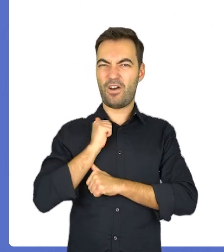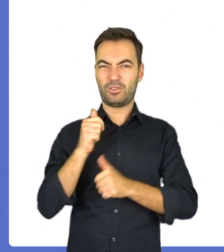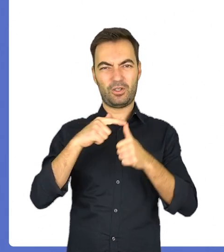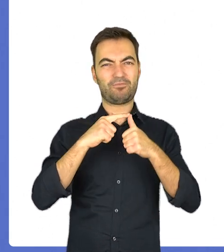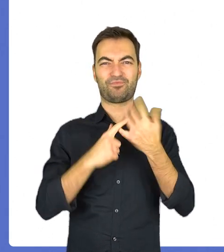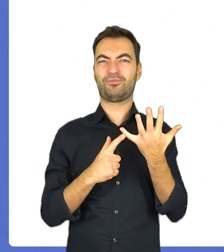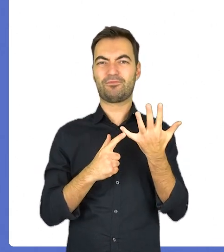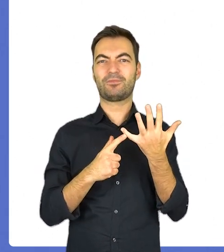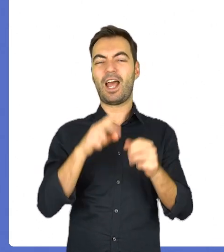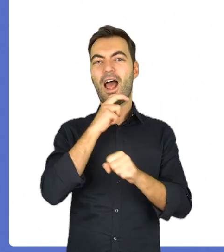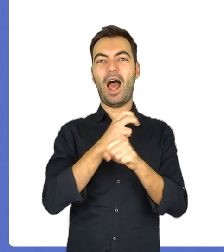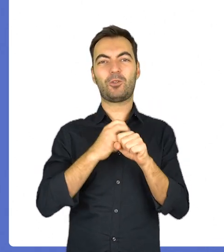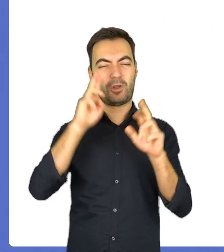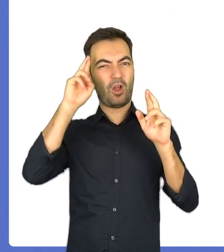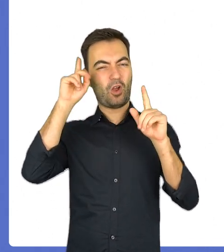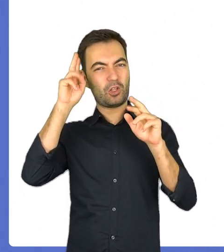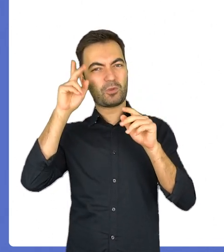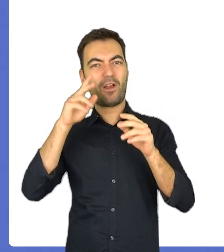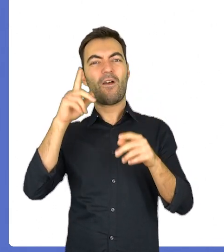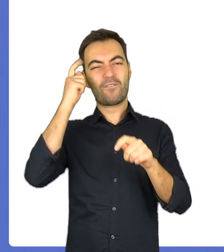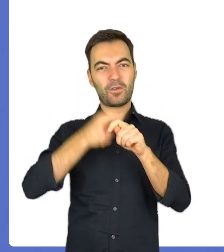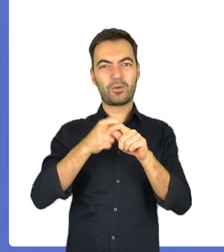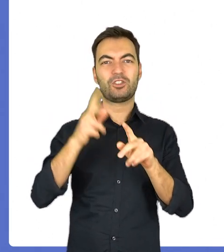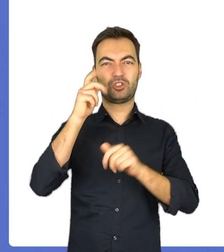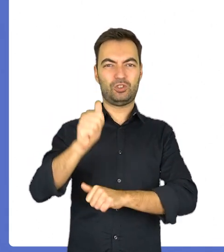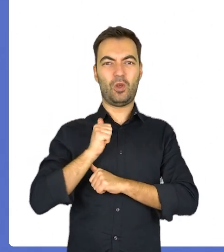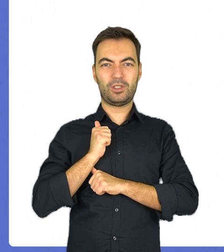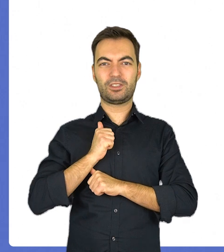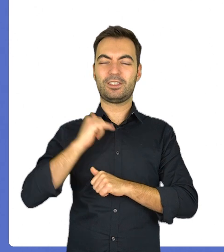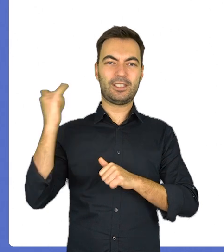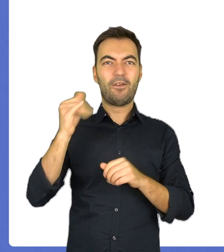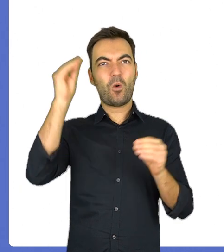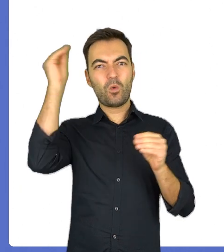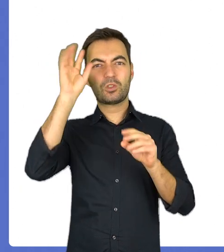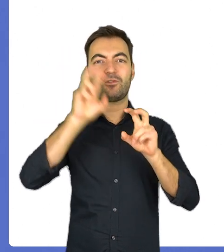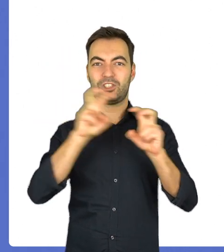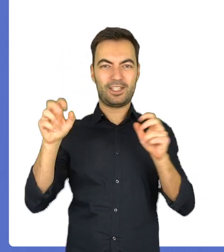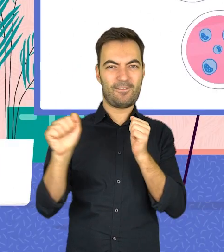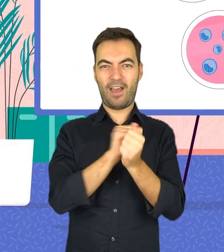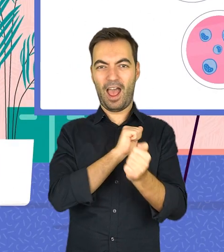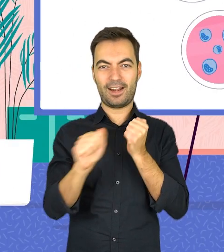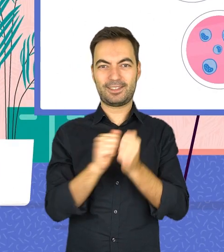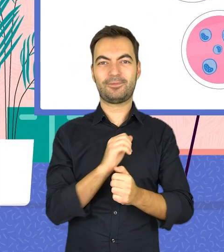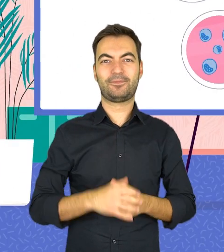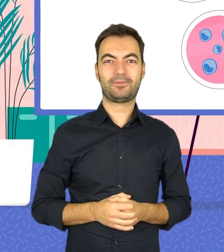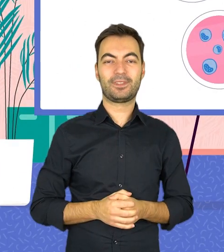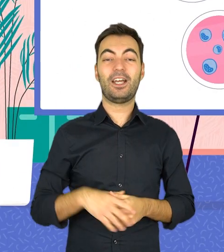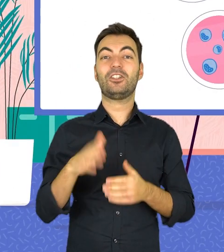Enemy Recognition System and soldiers who learn during skirmishes. Some immune system soldiers